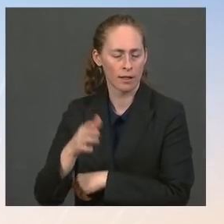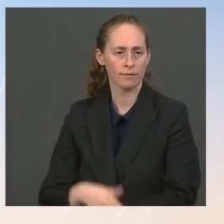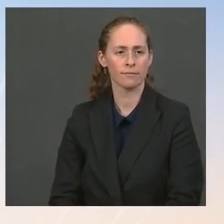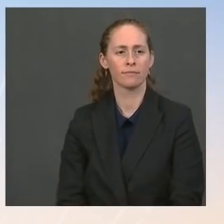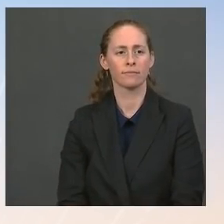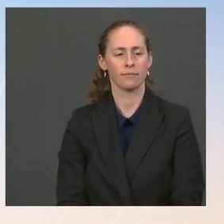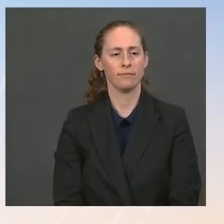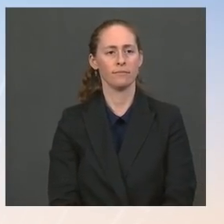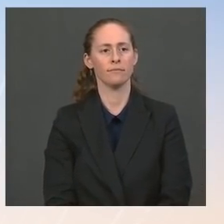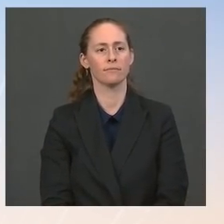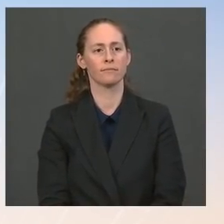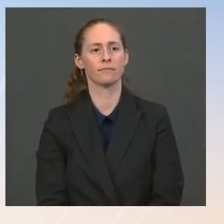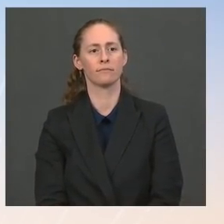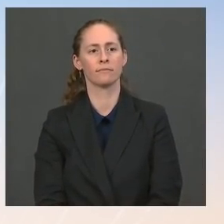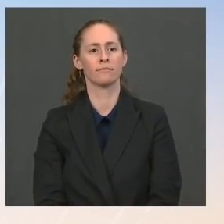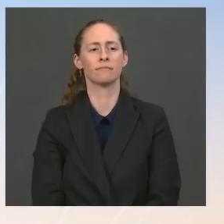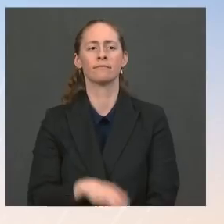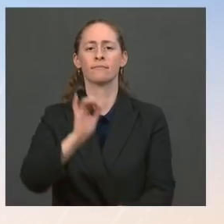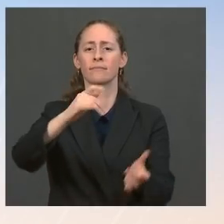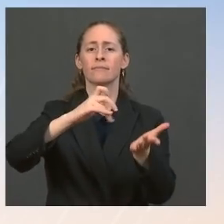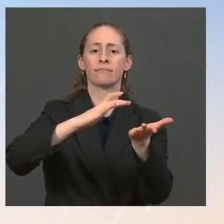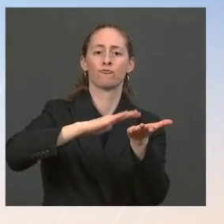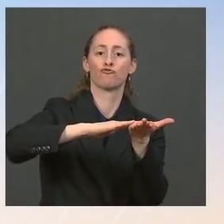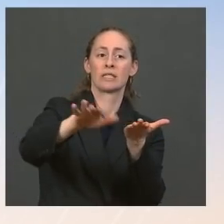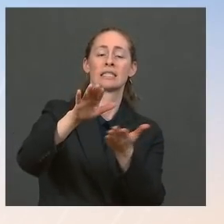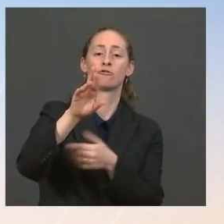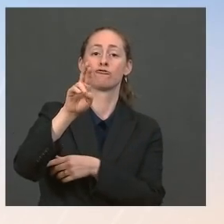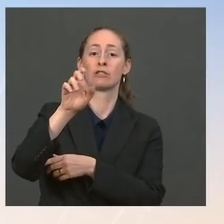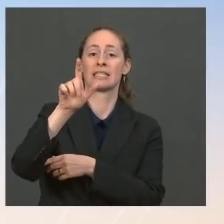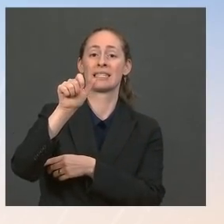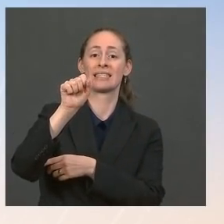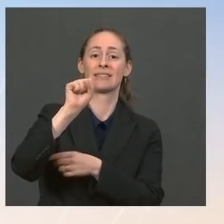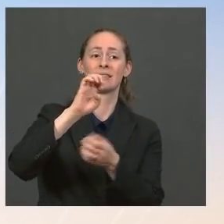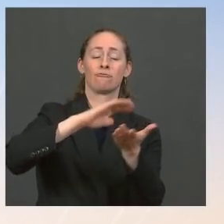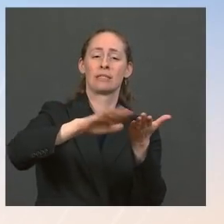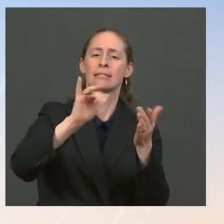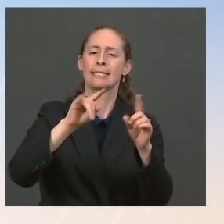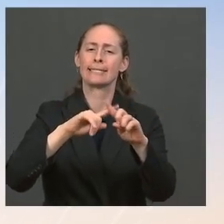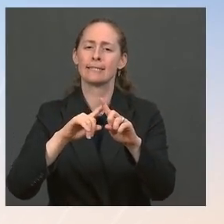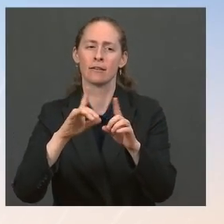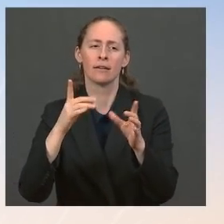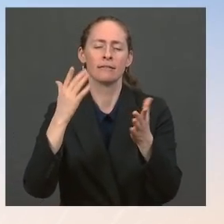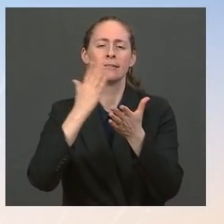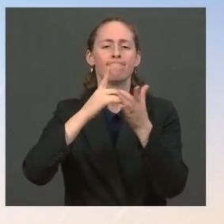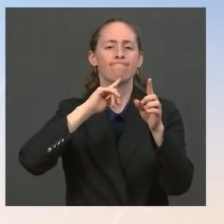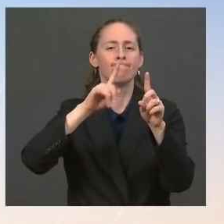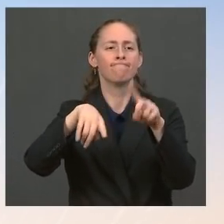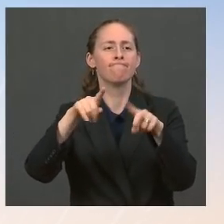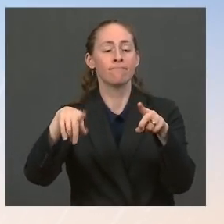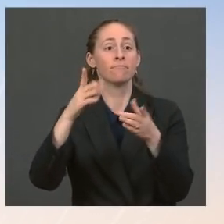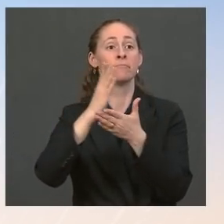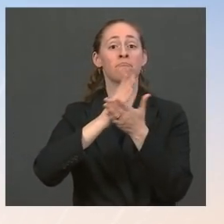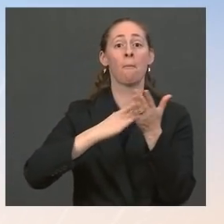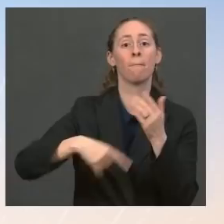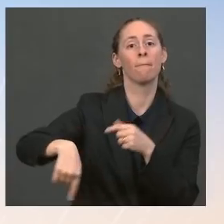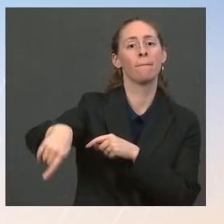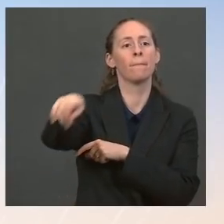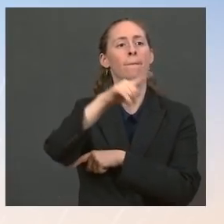and I may need to drill down on that, if I may. Individuals -- some of them are detained;